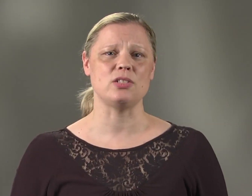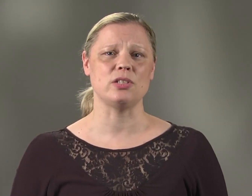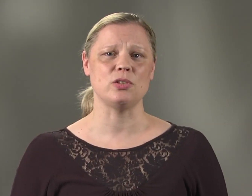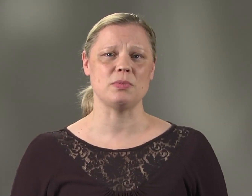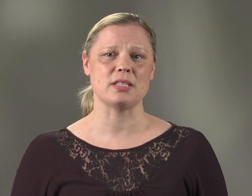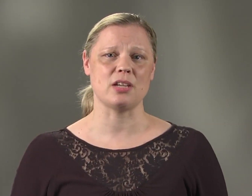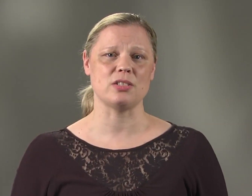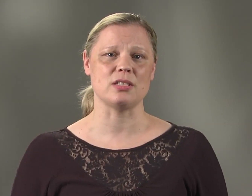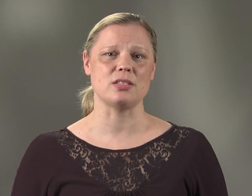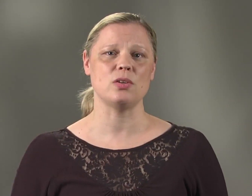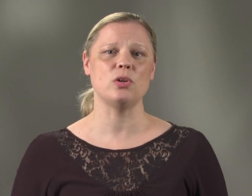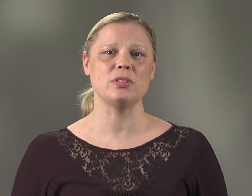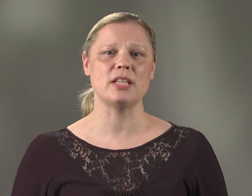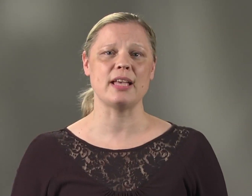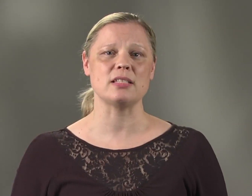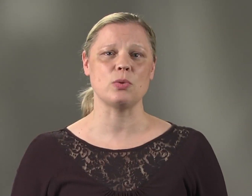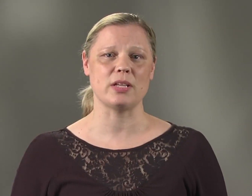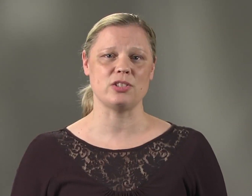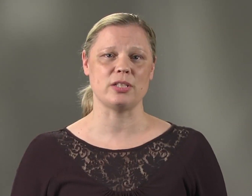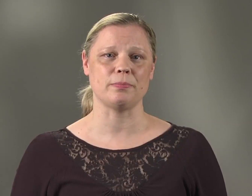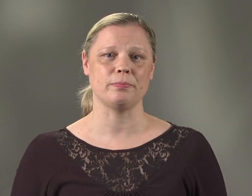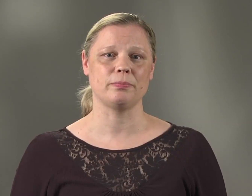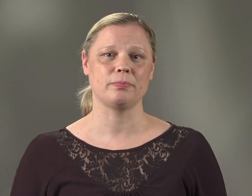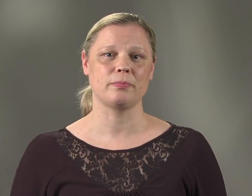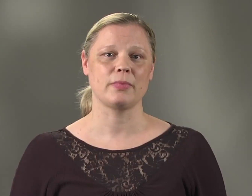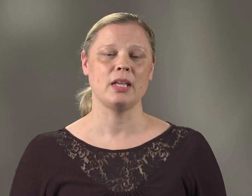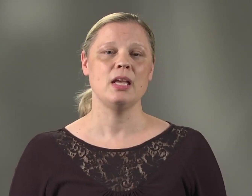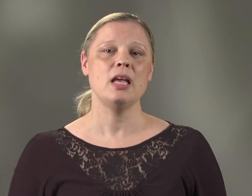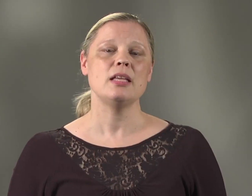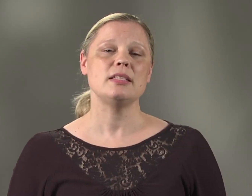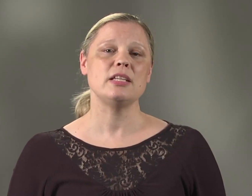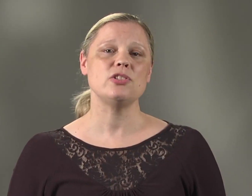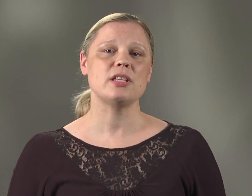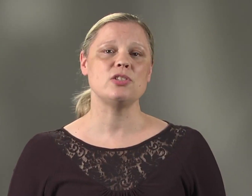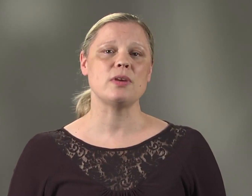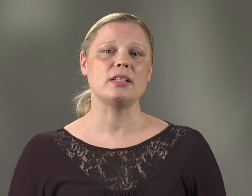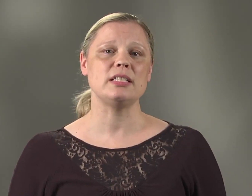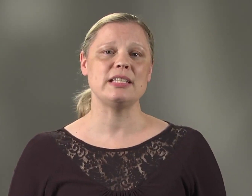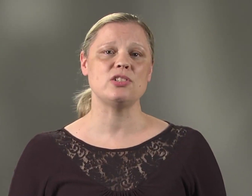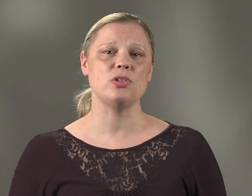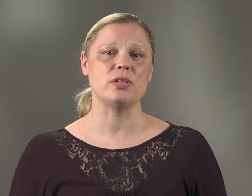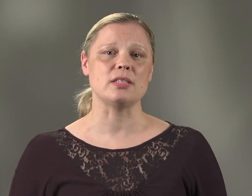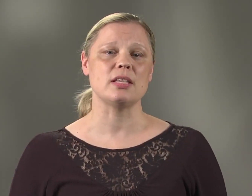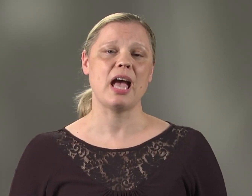during group discussions or when asked a question. Teachers can directly teach students